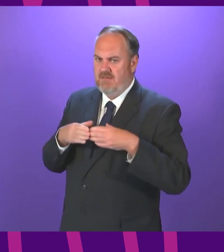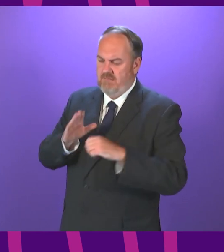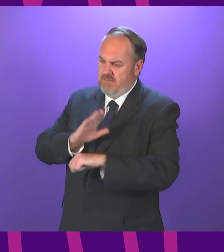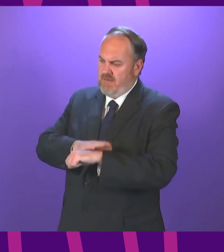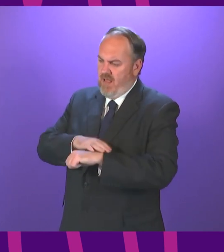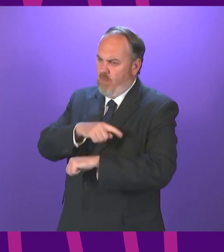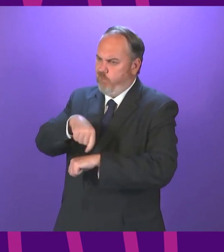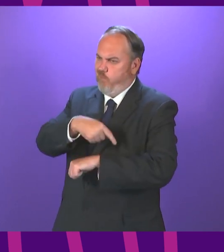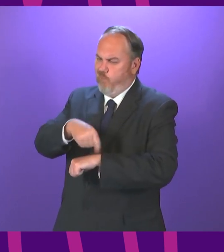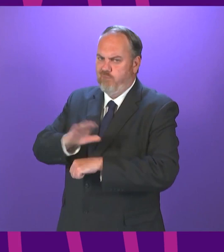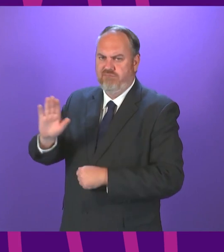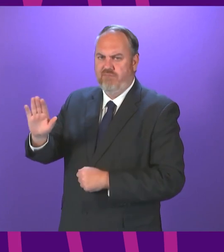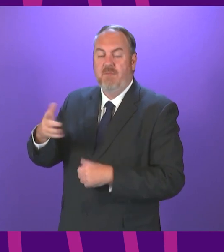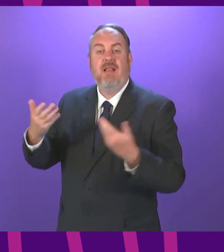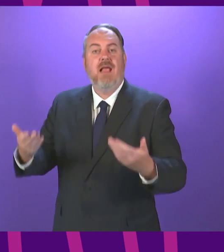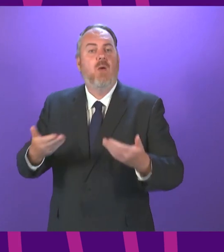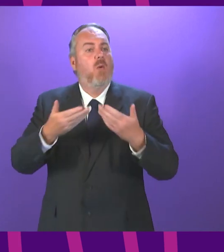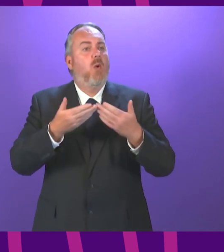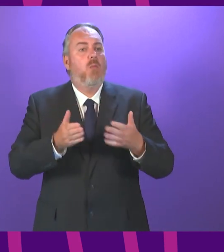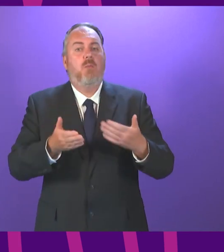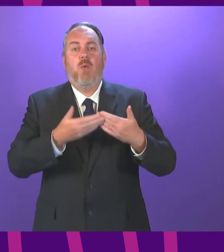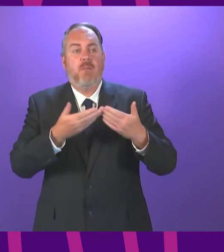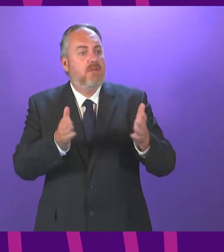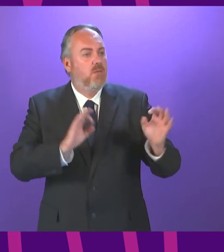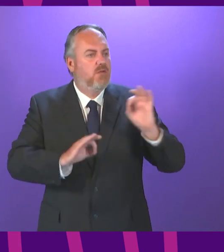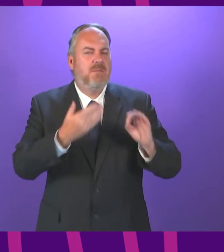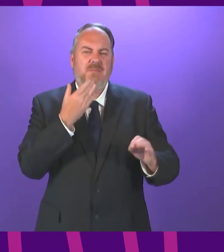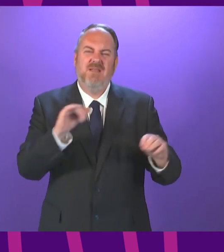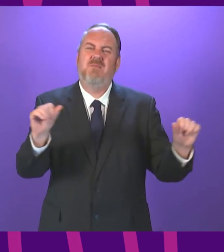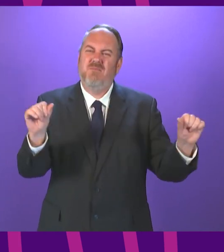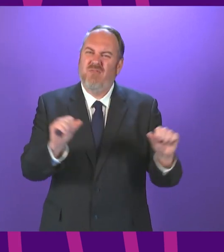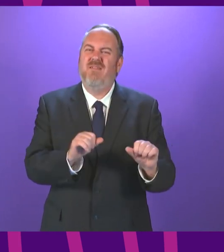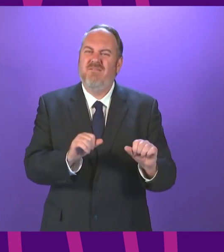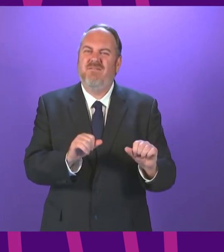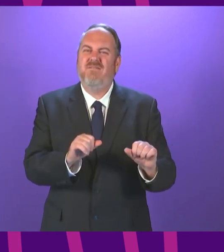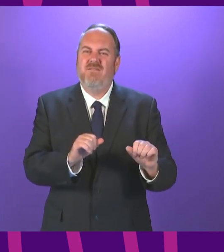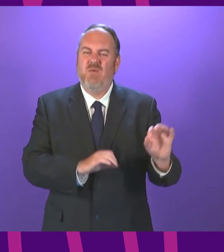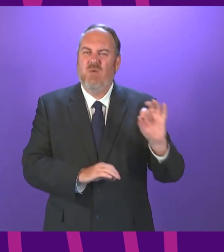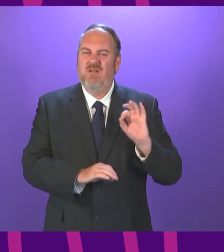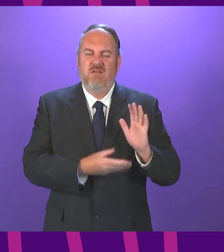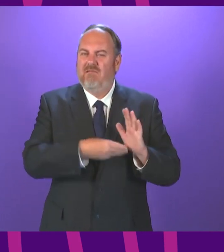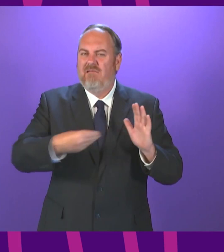now move to open questions. As ever, I would appreciate succinct questions and responses.